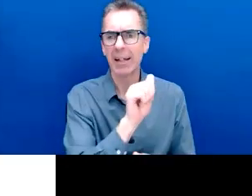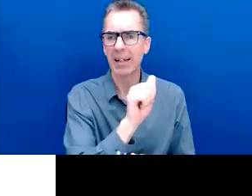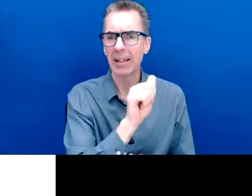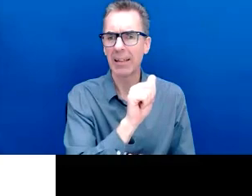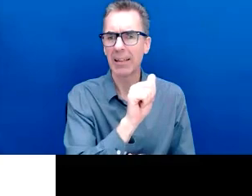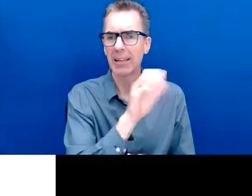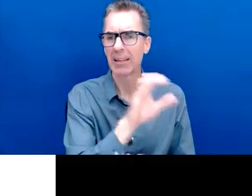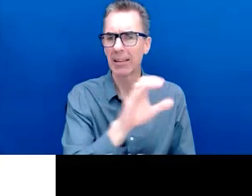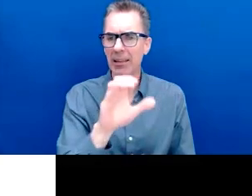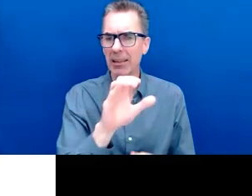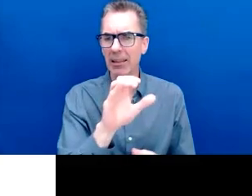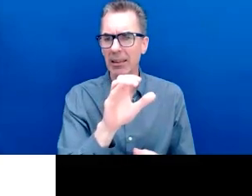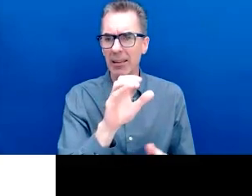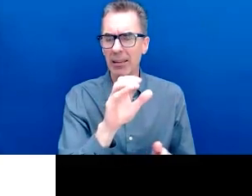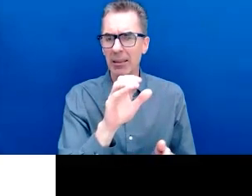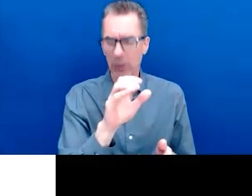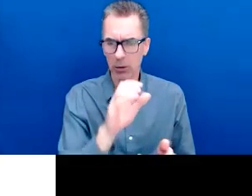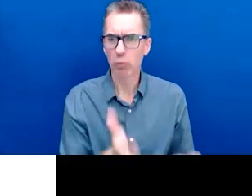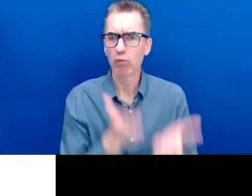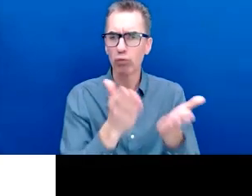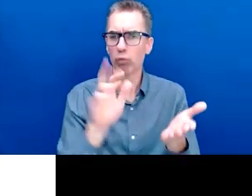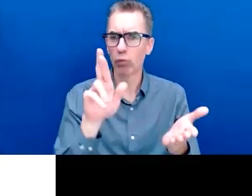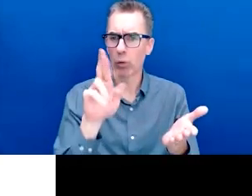that are out there that address supplies.